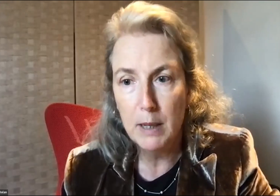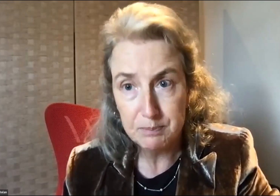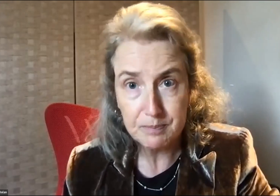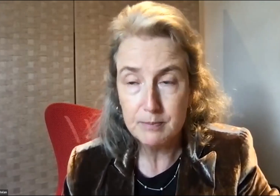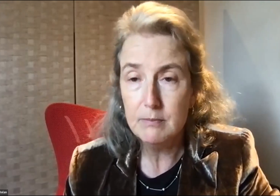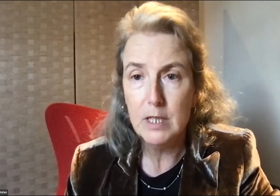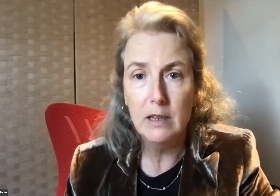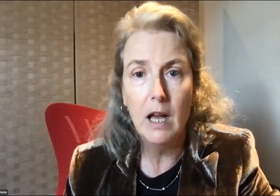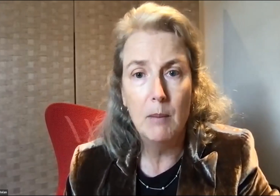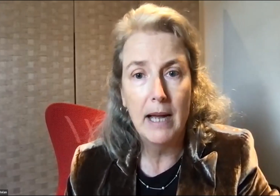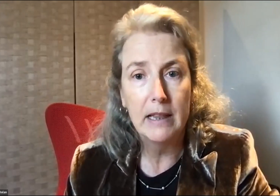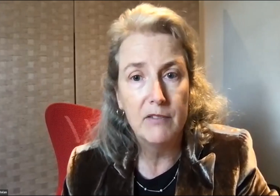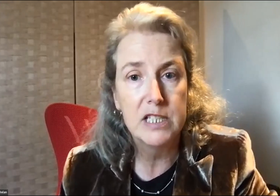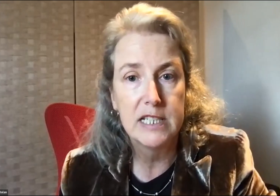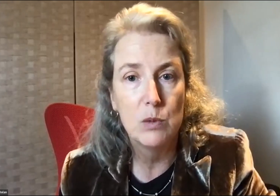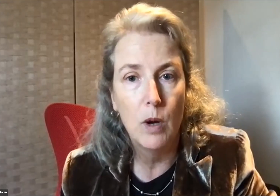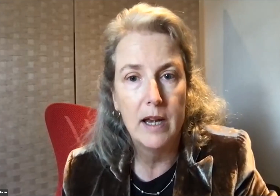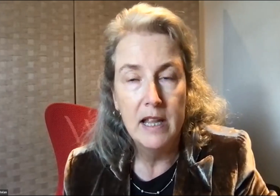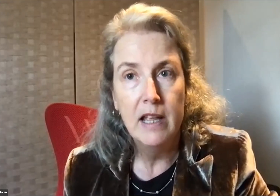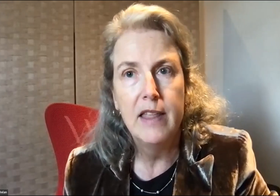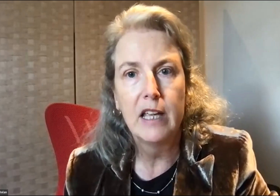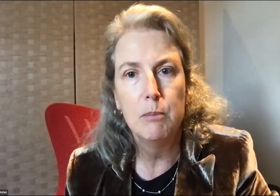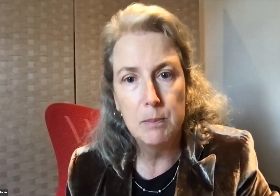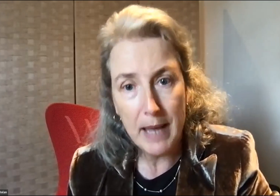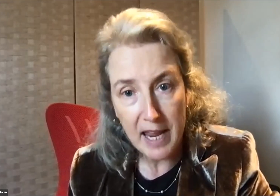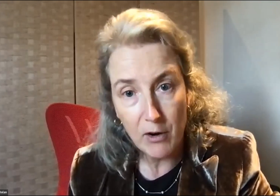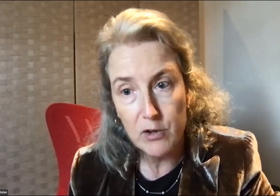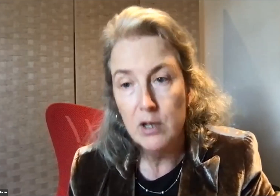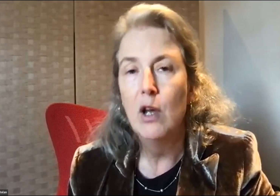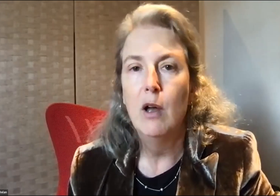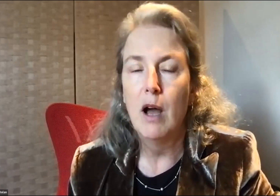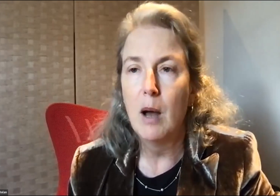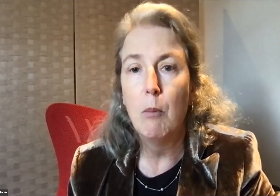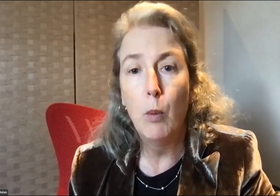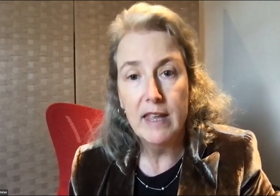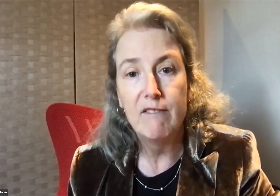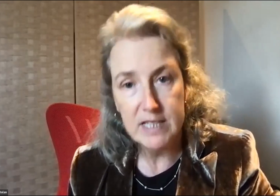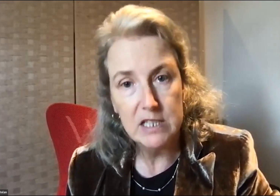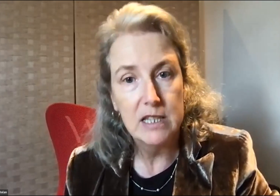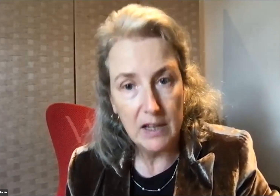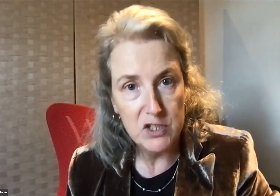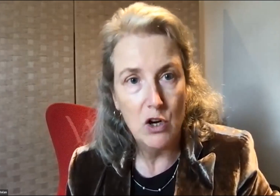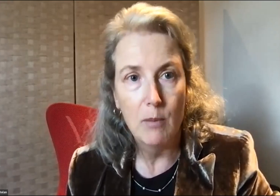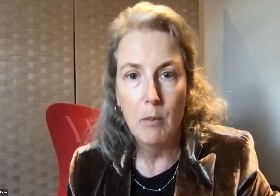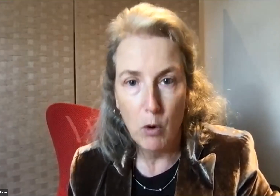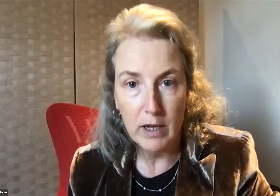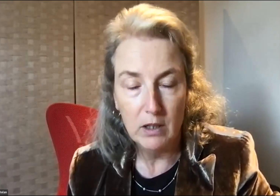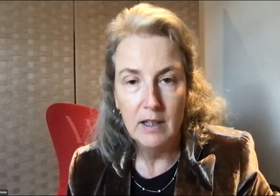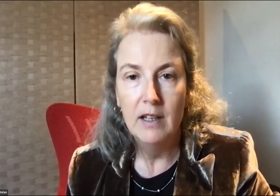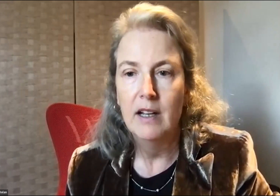Bethan. but i'd love to see one that can be paired with a visit to the Fdr.